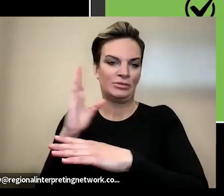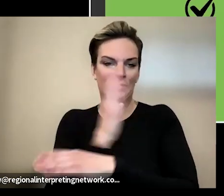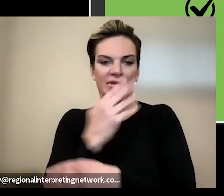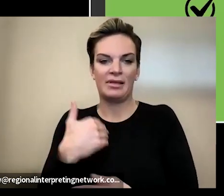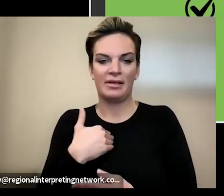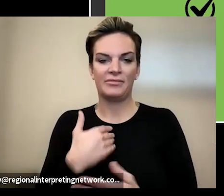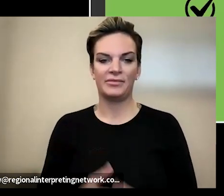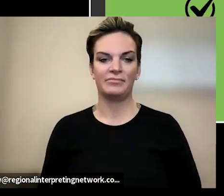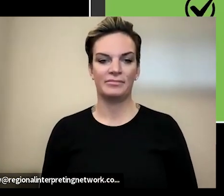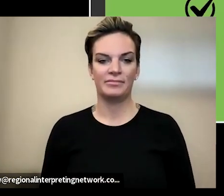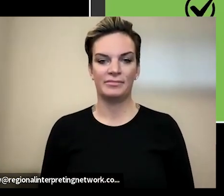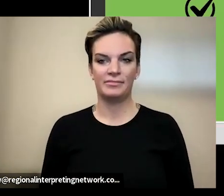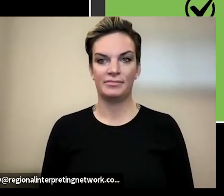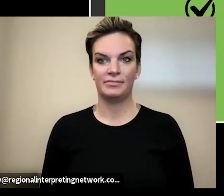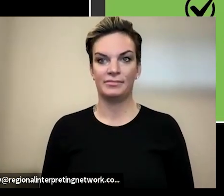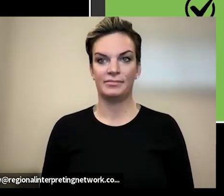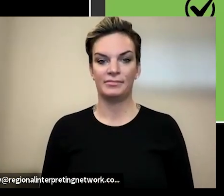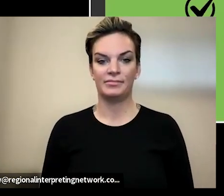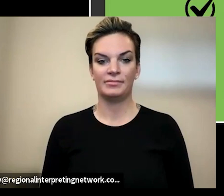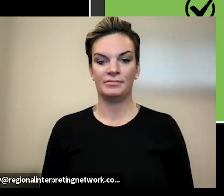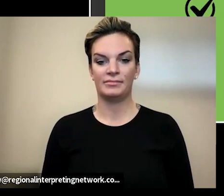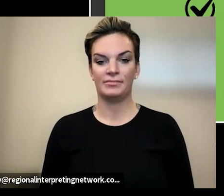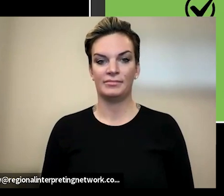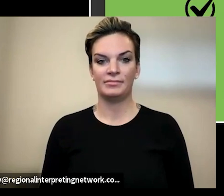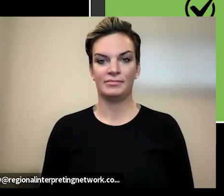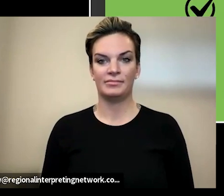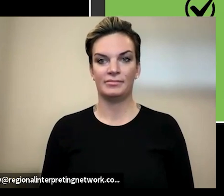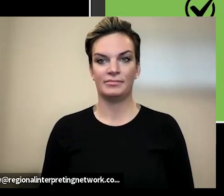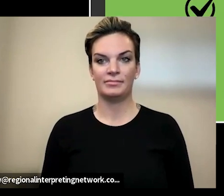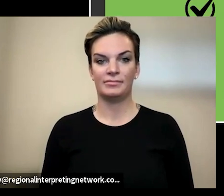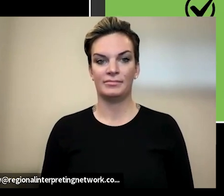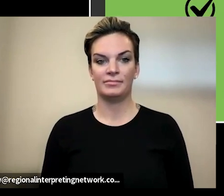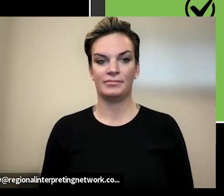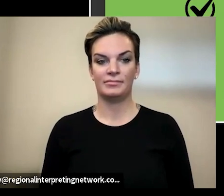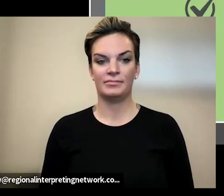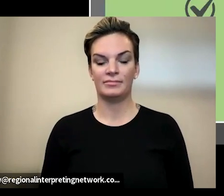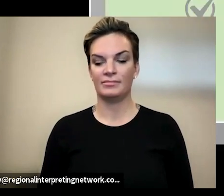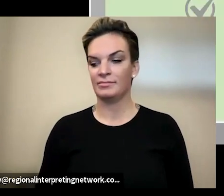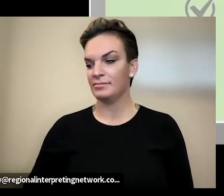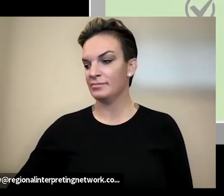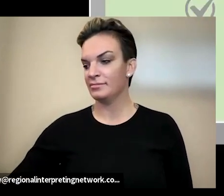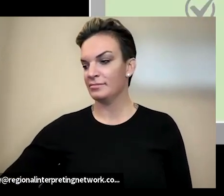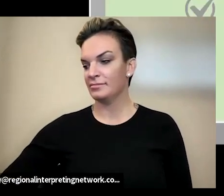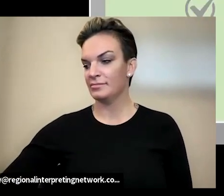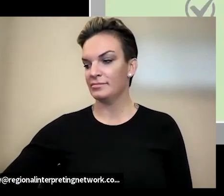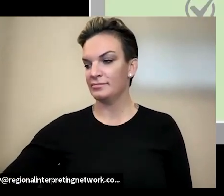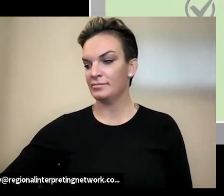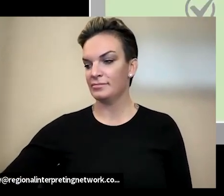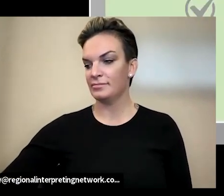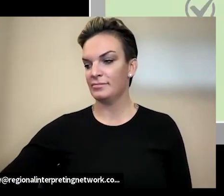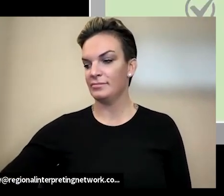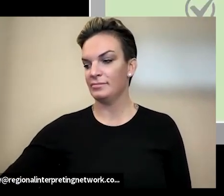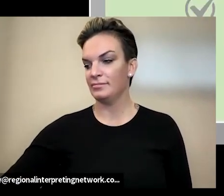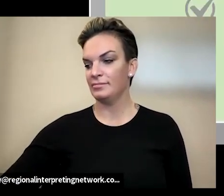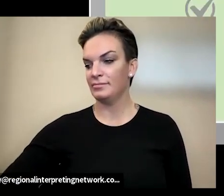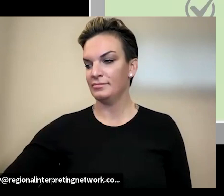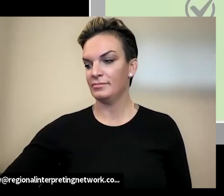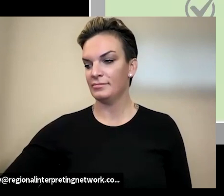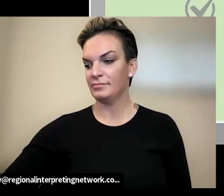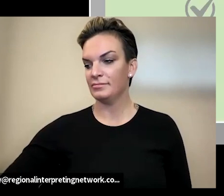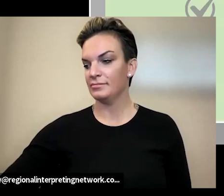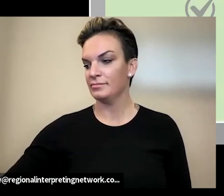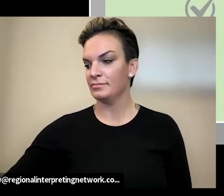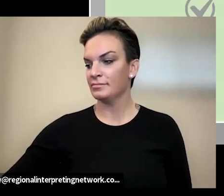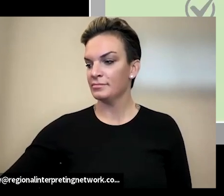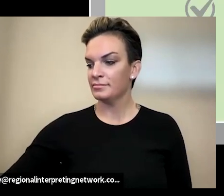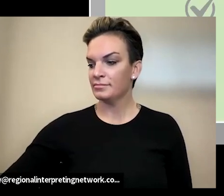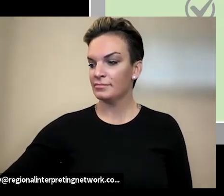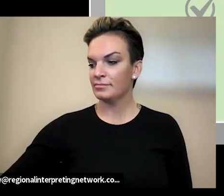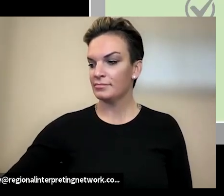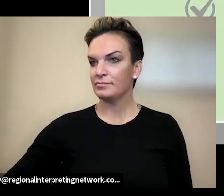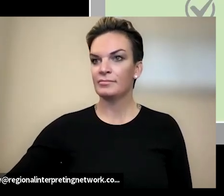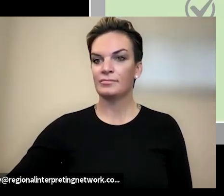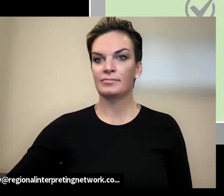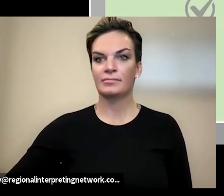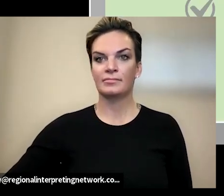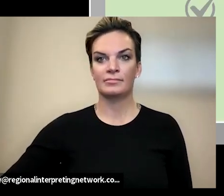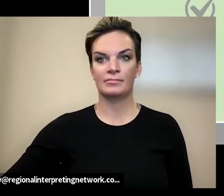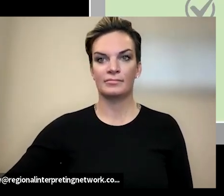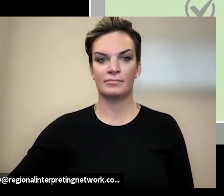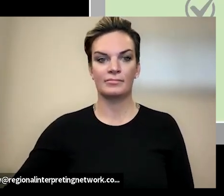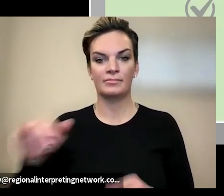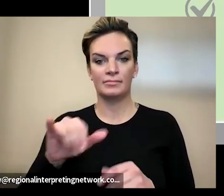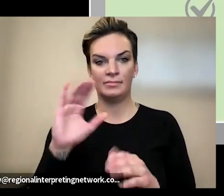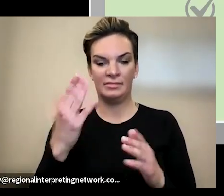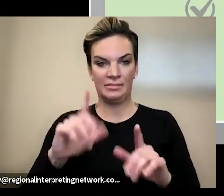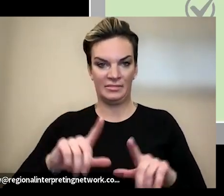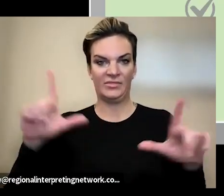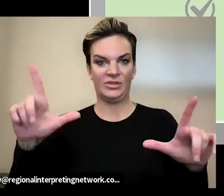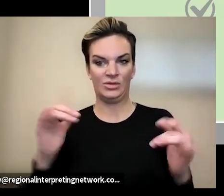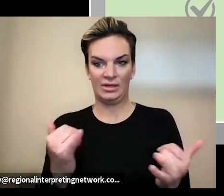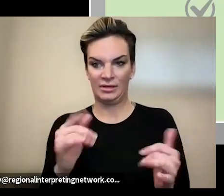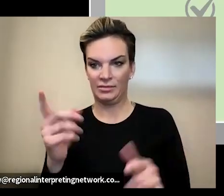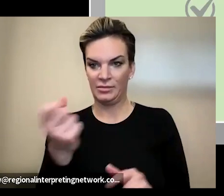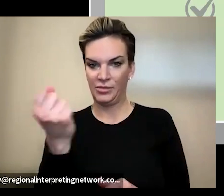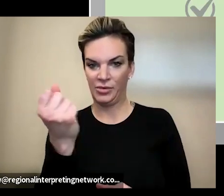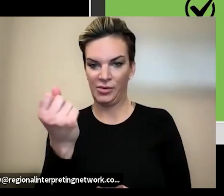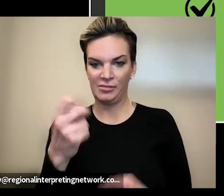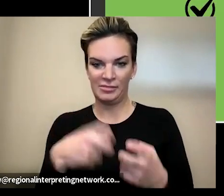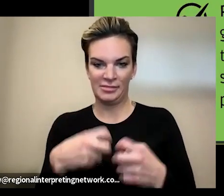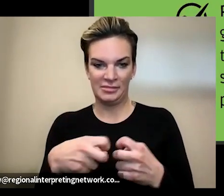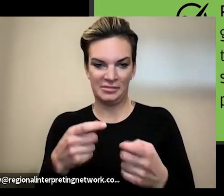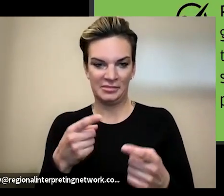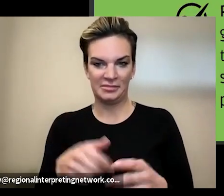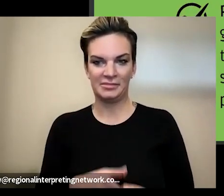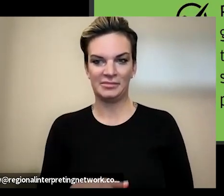please. It appears to be entering full screen mode so hold please.